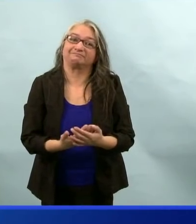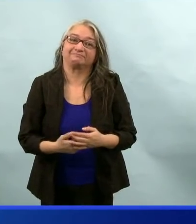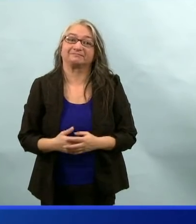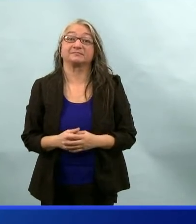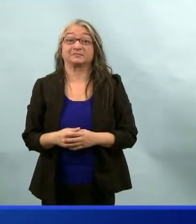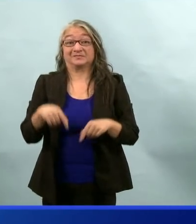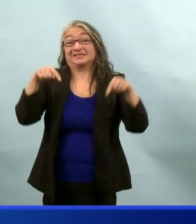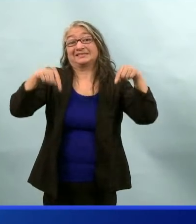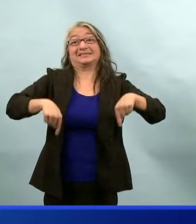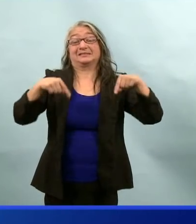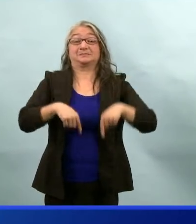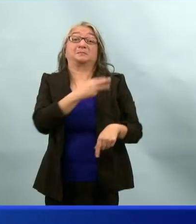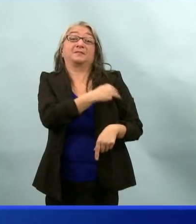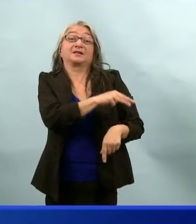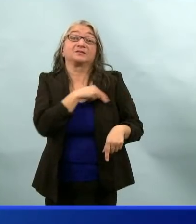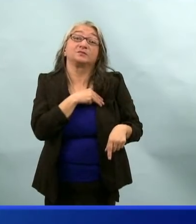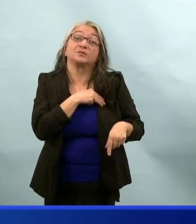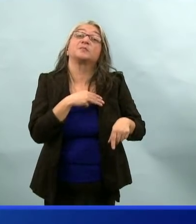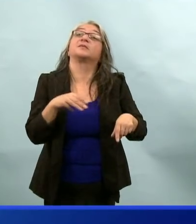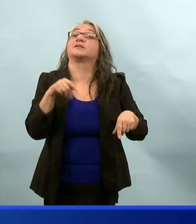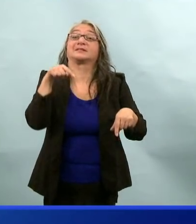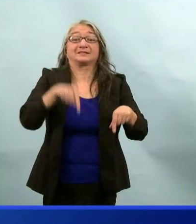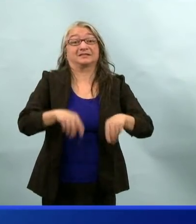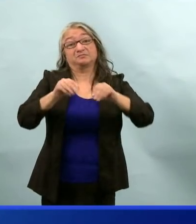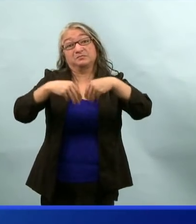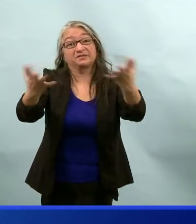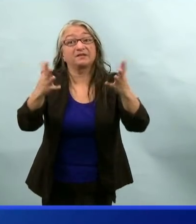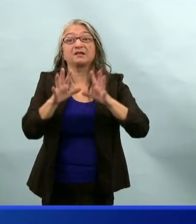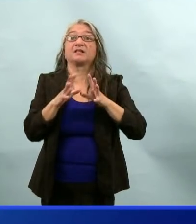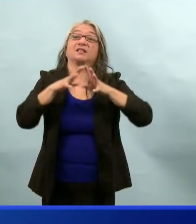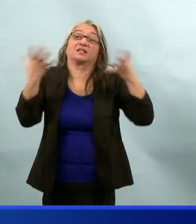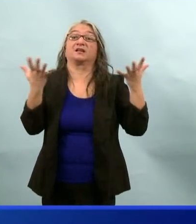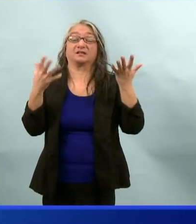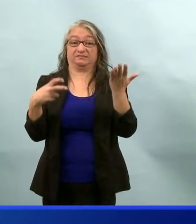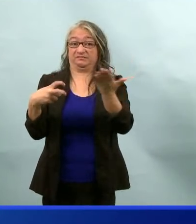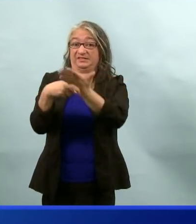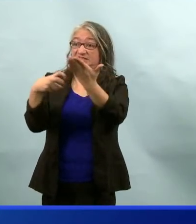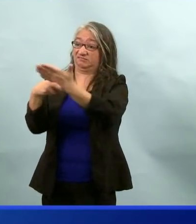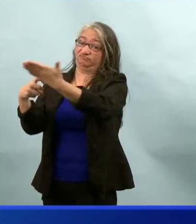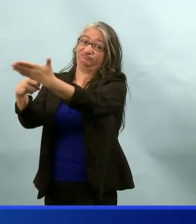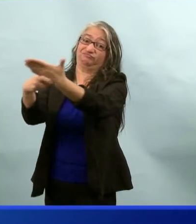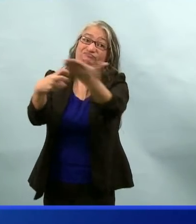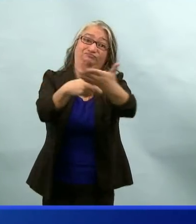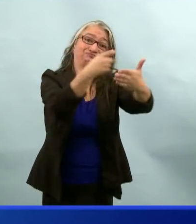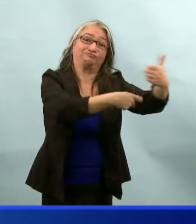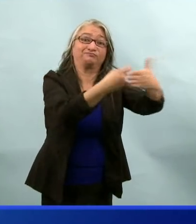and has provided more tickets than a lot of other jurisdictions as well and uh and specifics to that